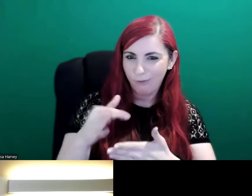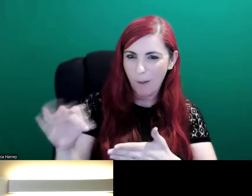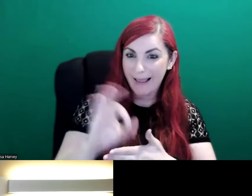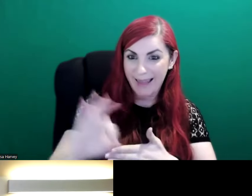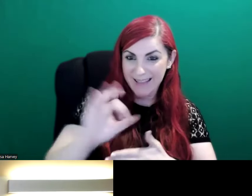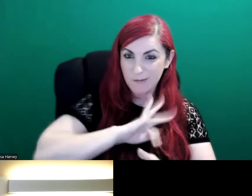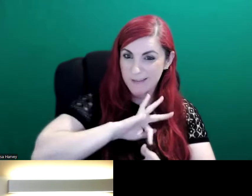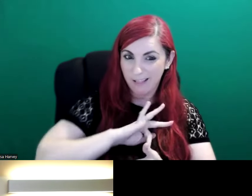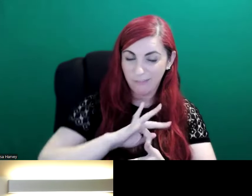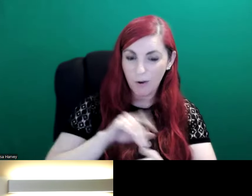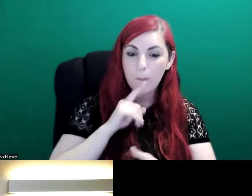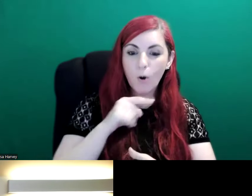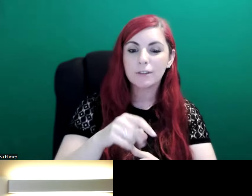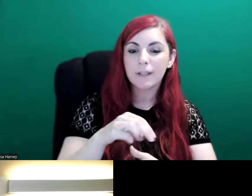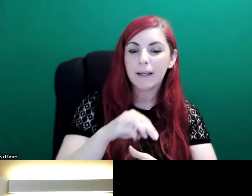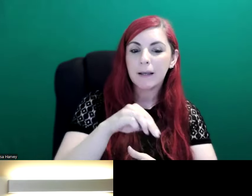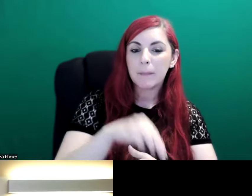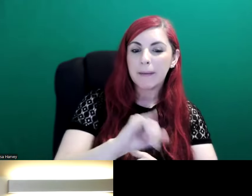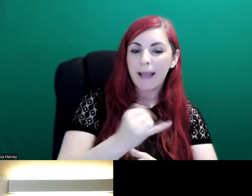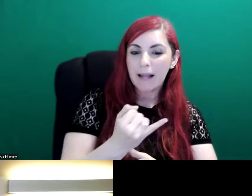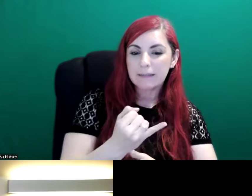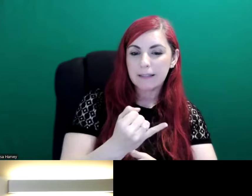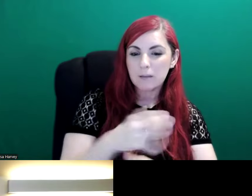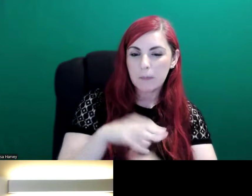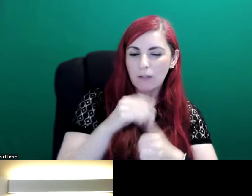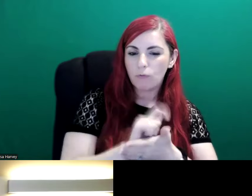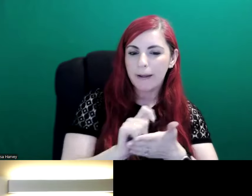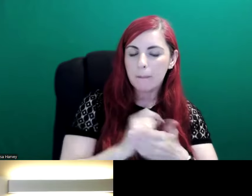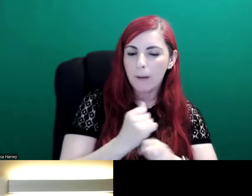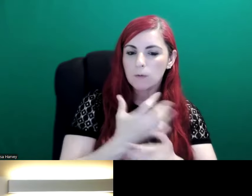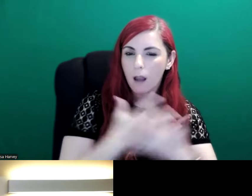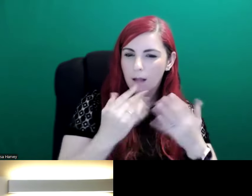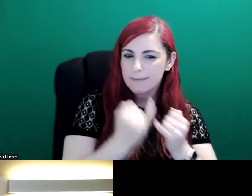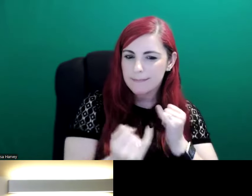Mainie Jellet in particular, has been written about at some in some detail by Bruce